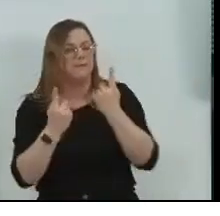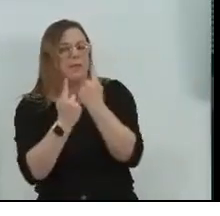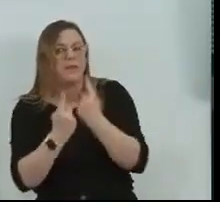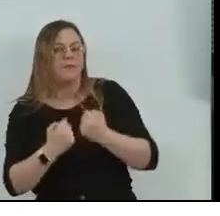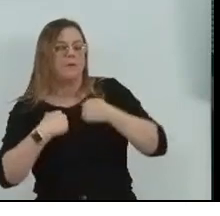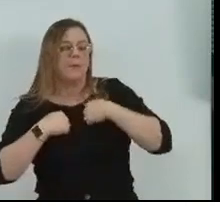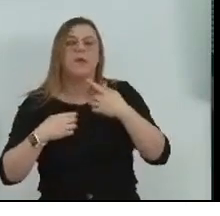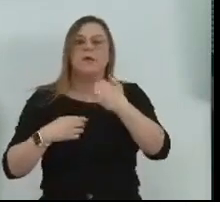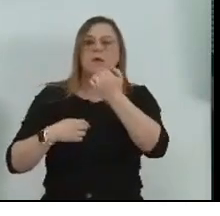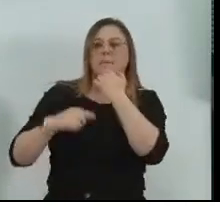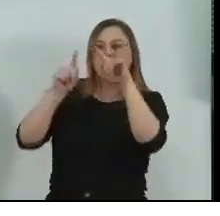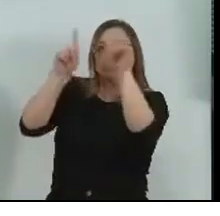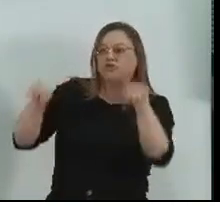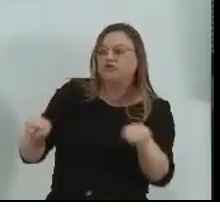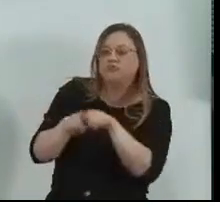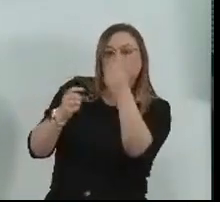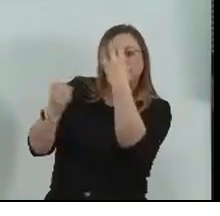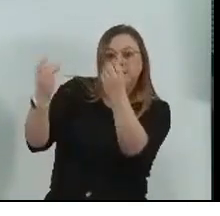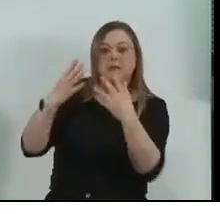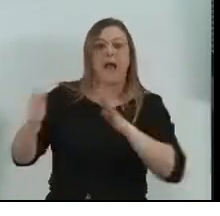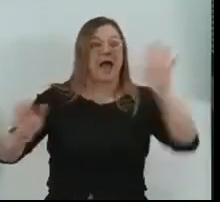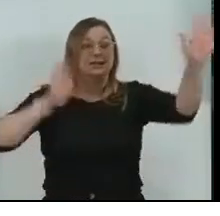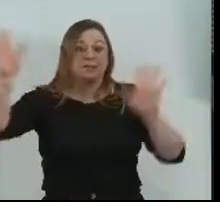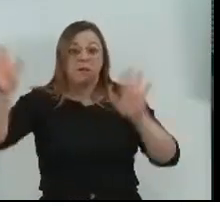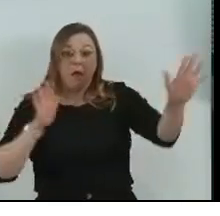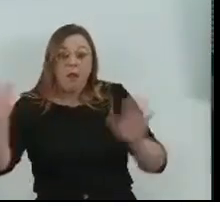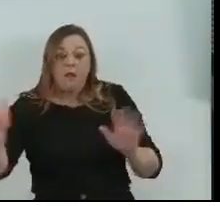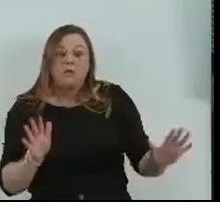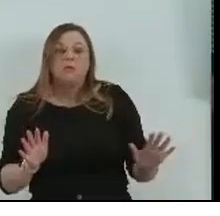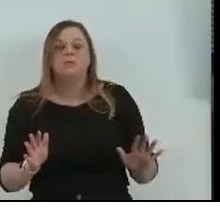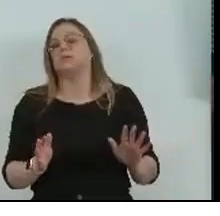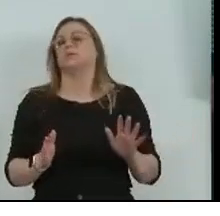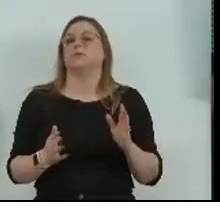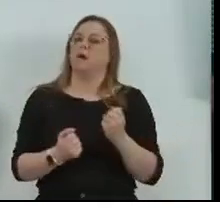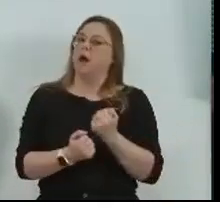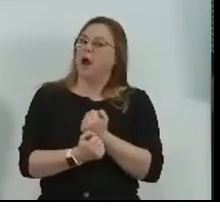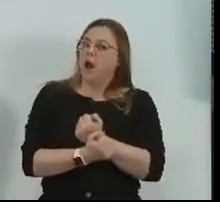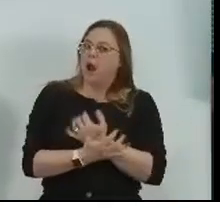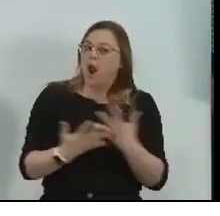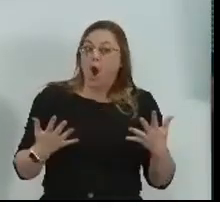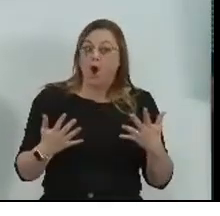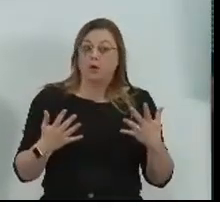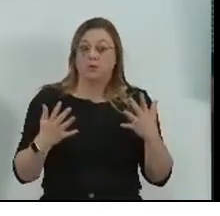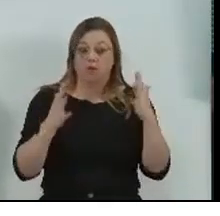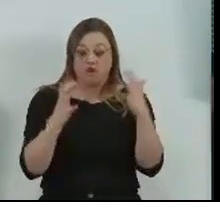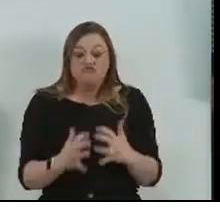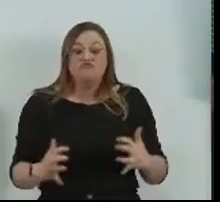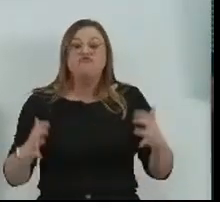numbers on the screens, hand signals and a lot of it is in a noise arena with microphones.